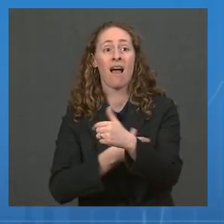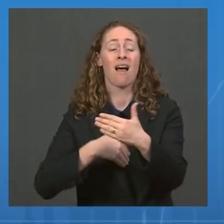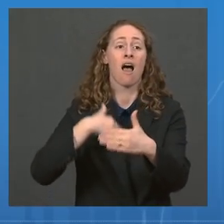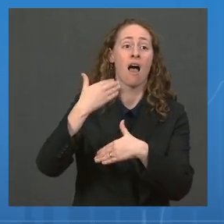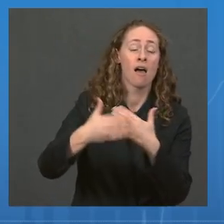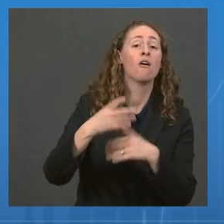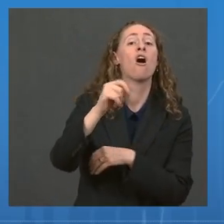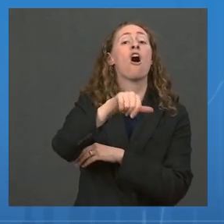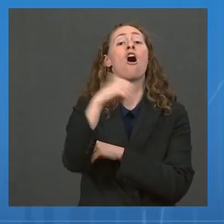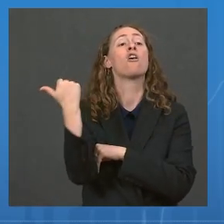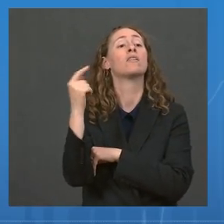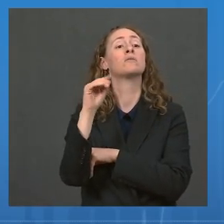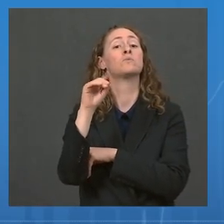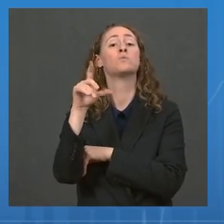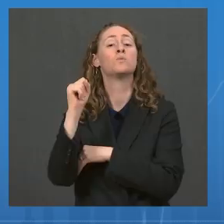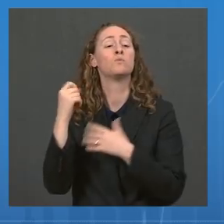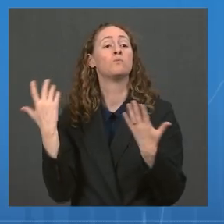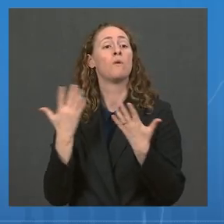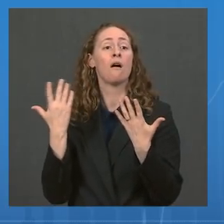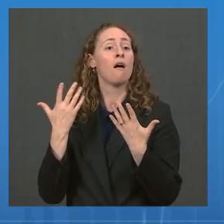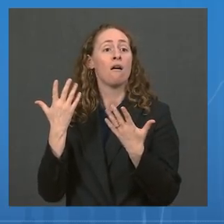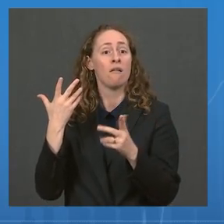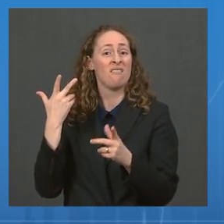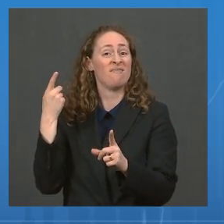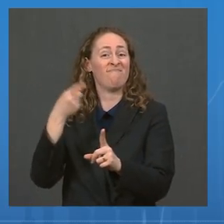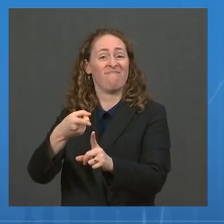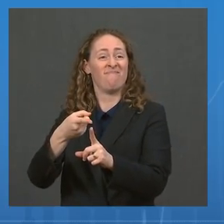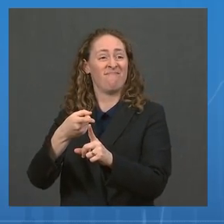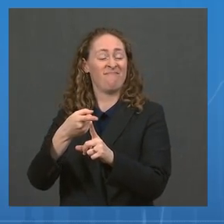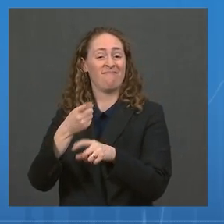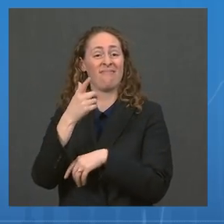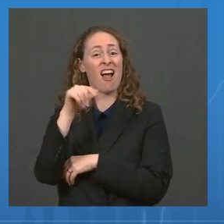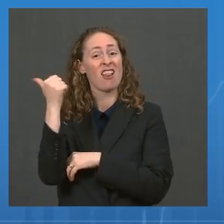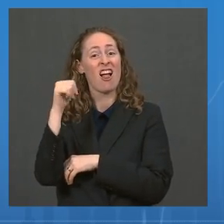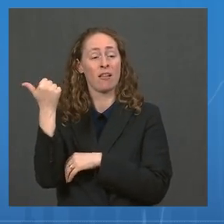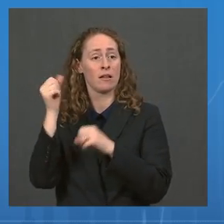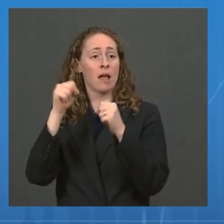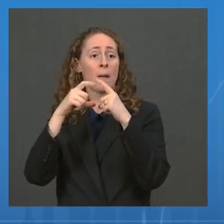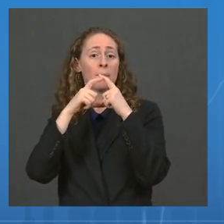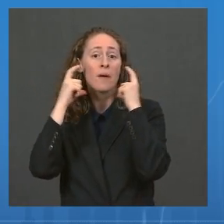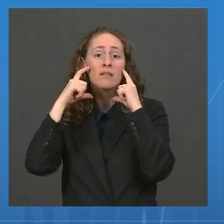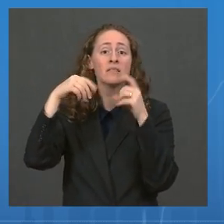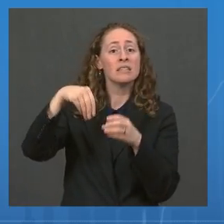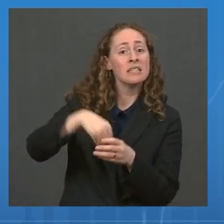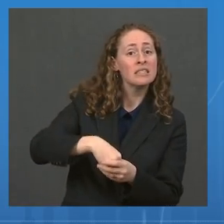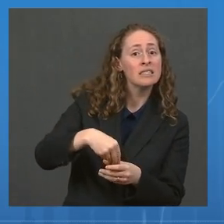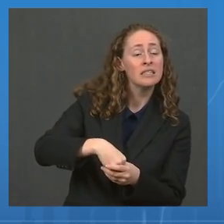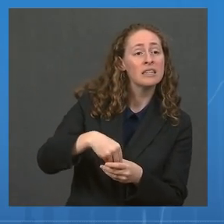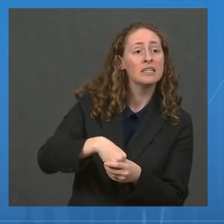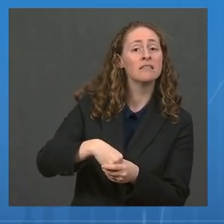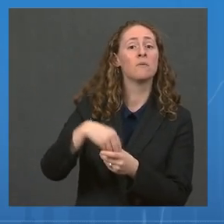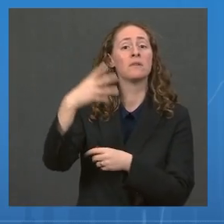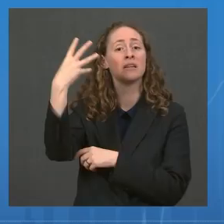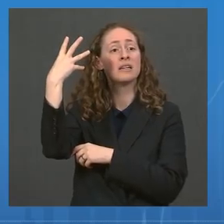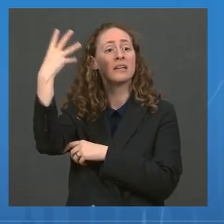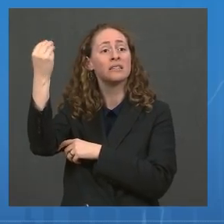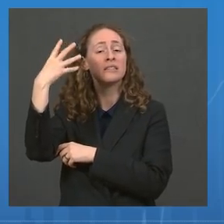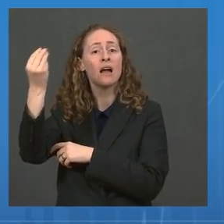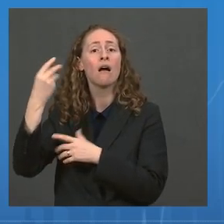not just vaccines: wearing a mask in public, indoor spaces; gathering outdoors or in well-ventilated spaces;